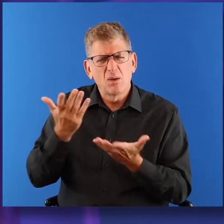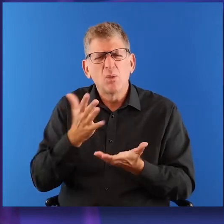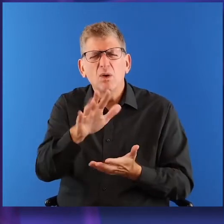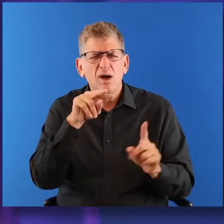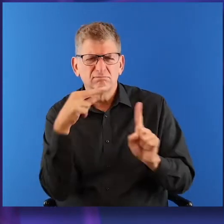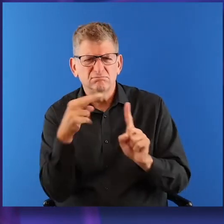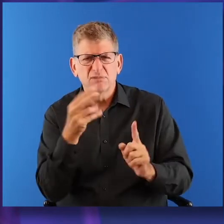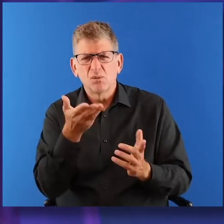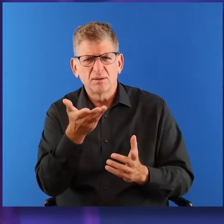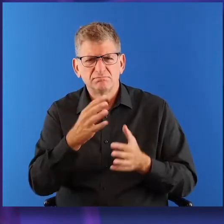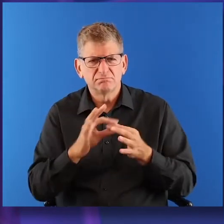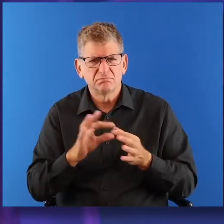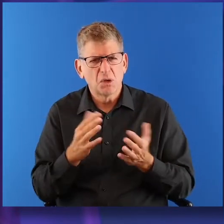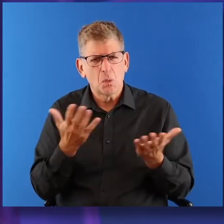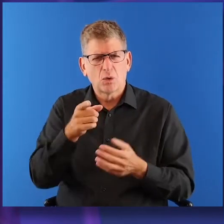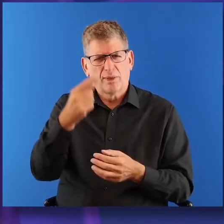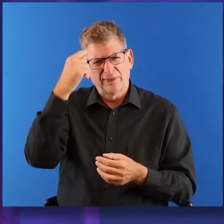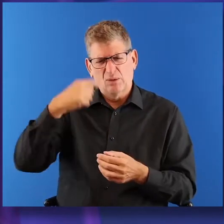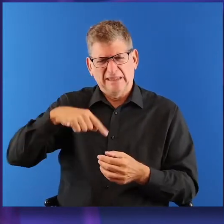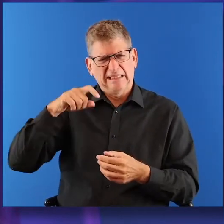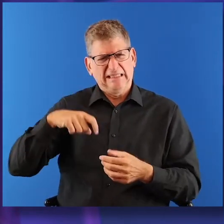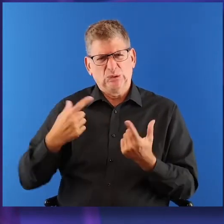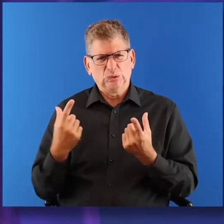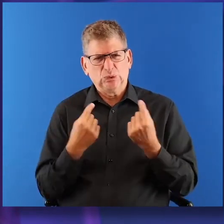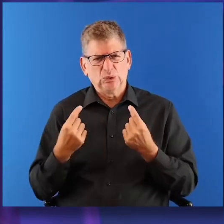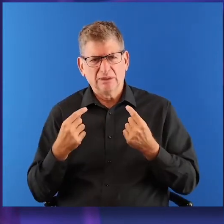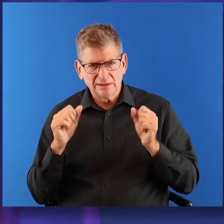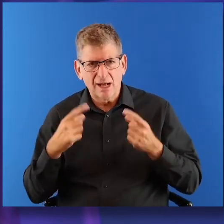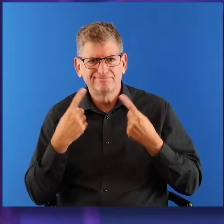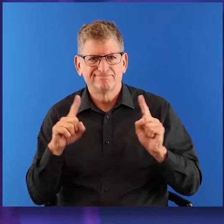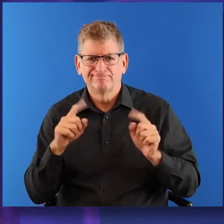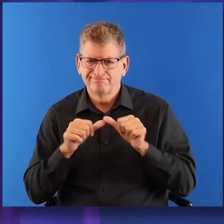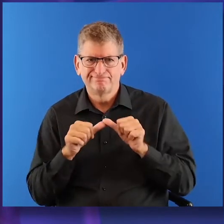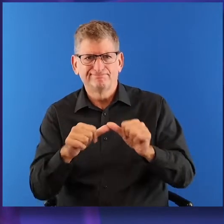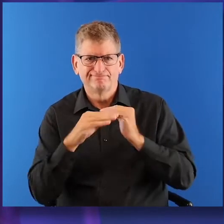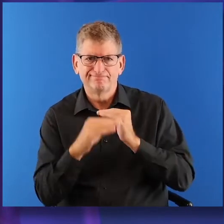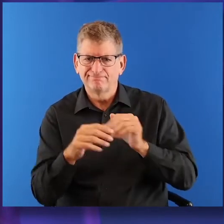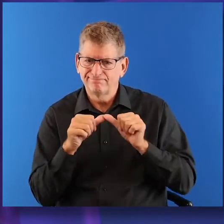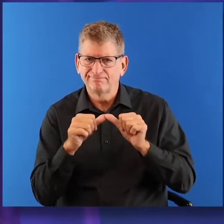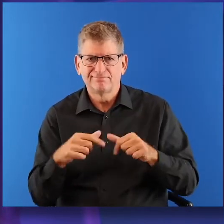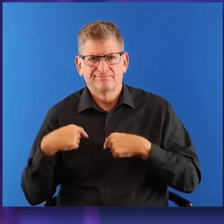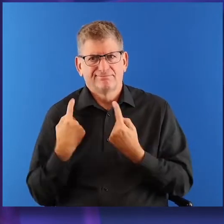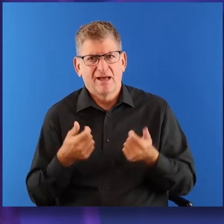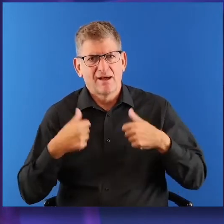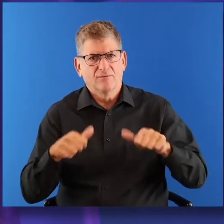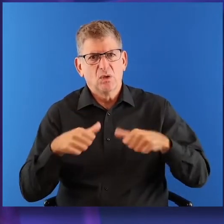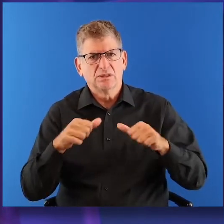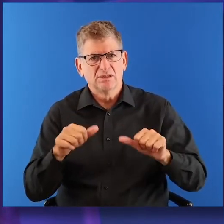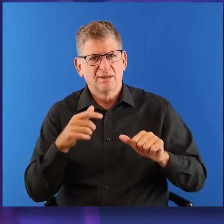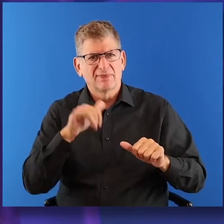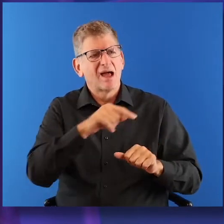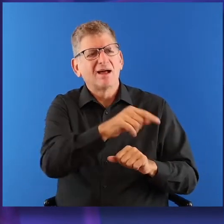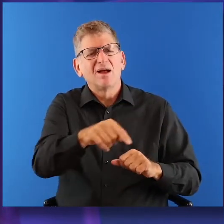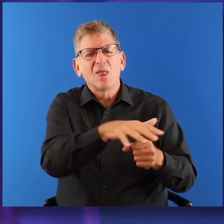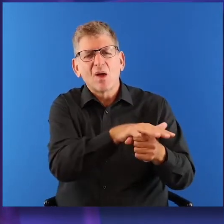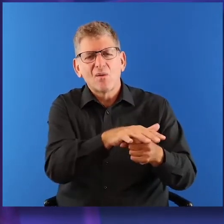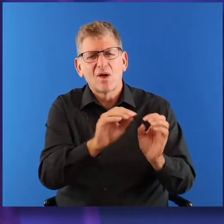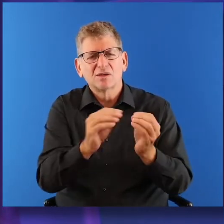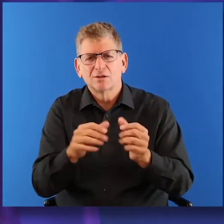for what we need to do to be able to sustain the ongoing efforts of these very local organizations